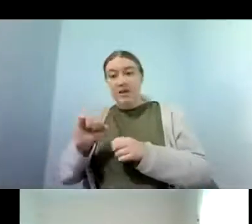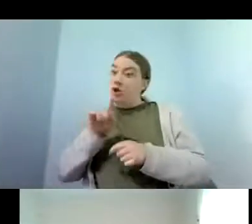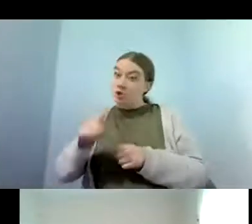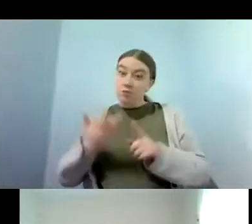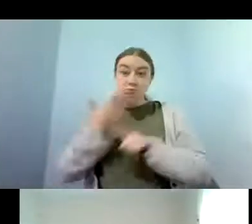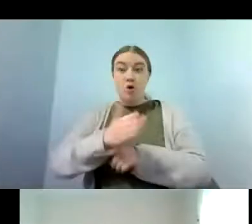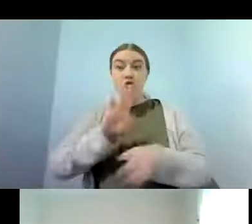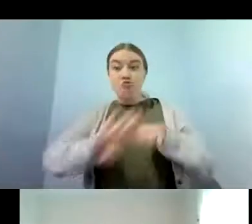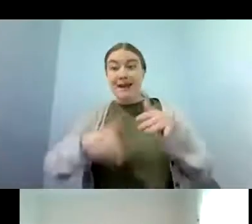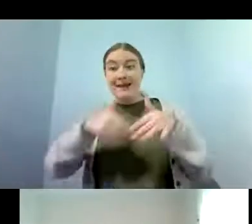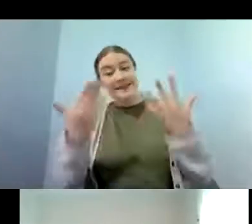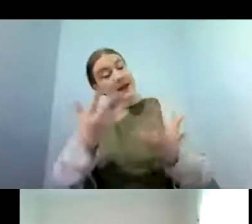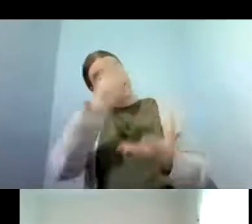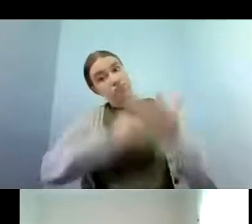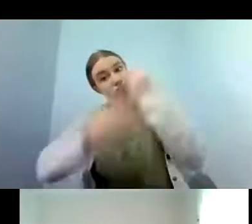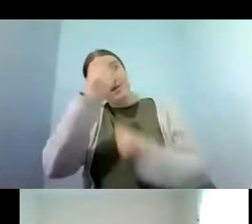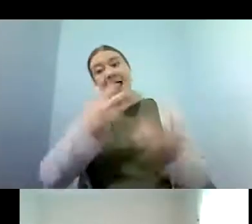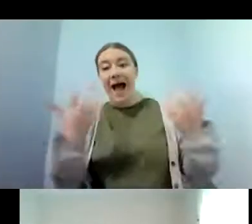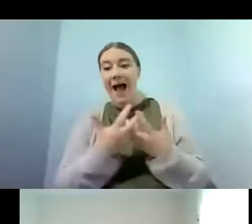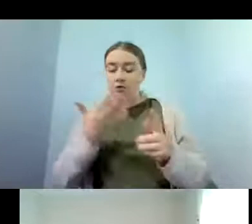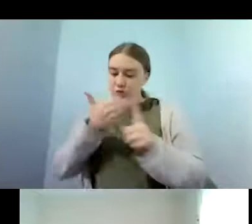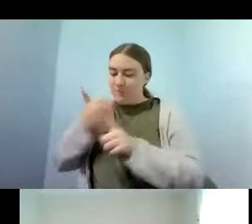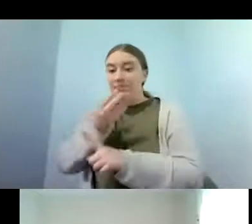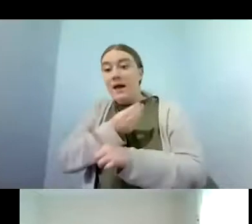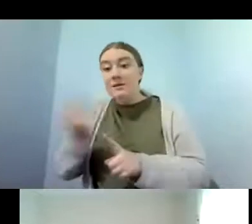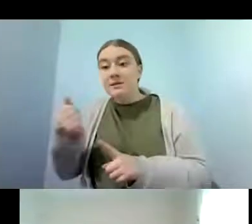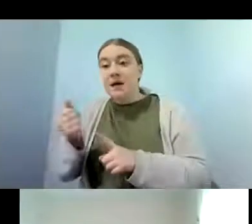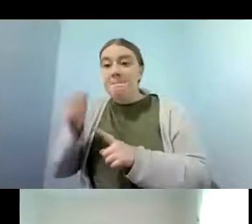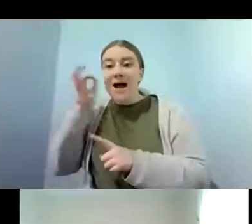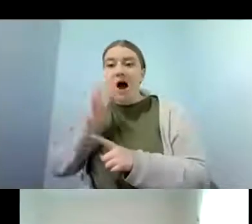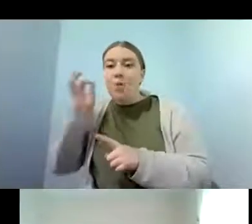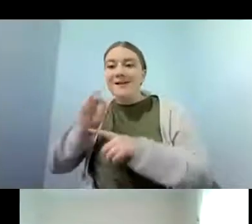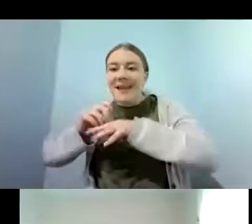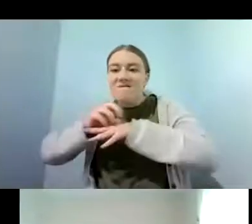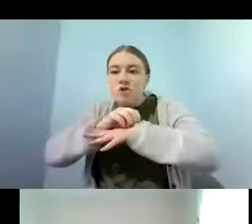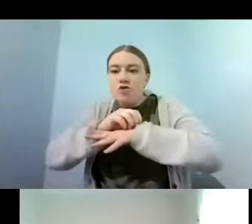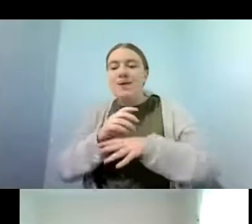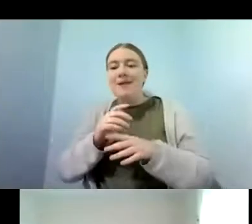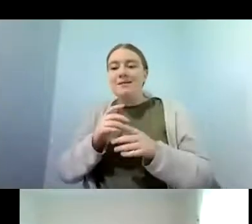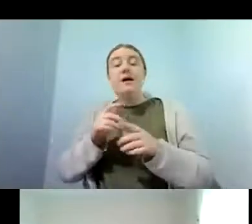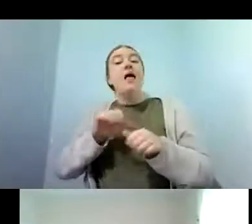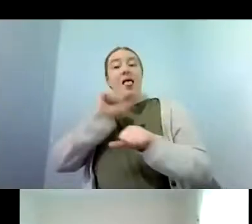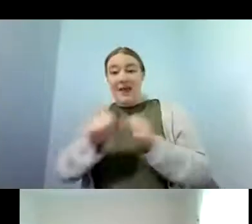taught to identify a few aquatic invertebrates and then you're issued with a kit and you go